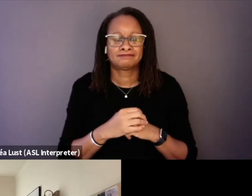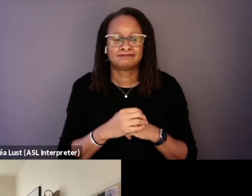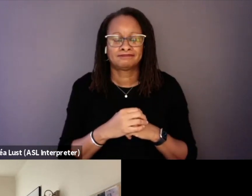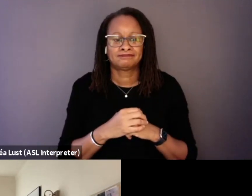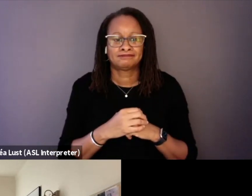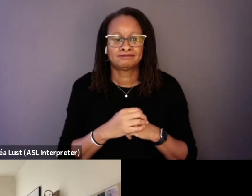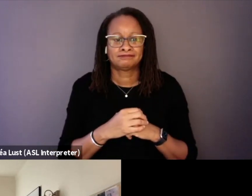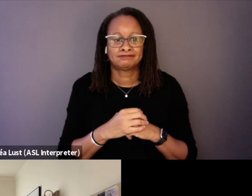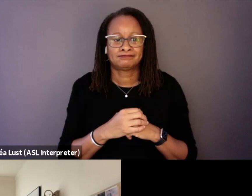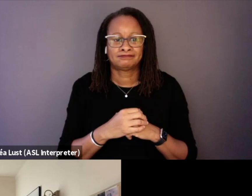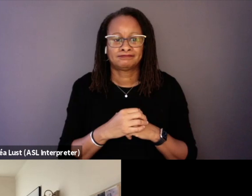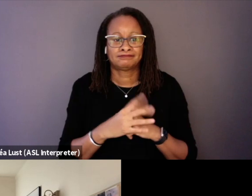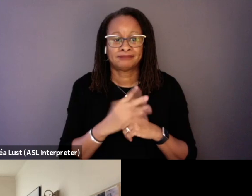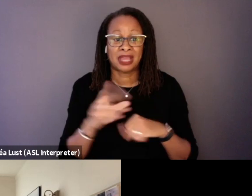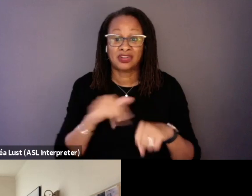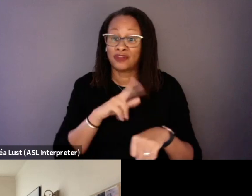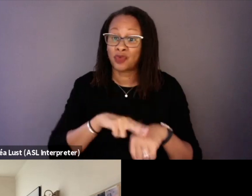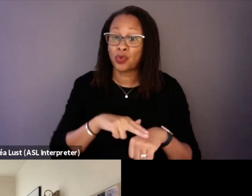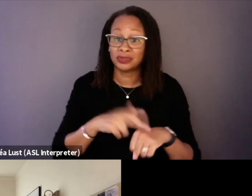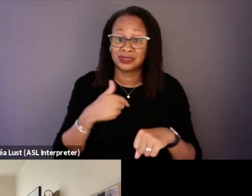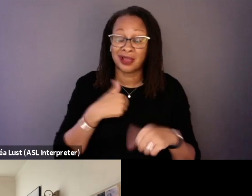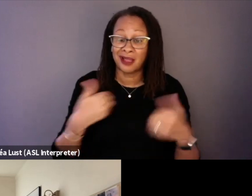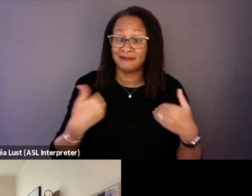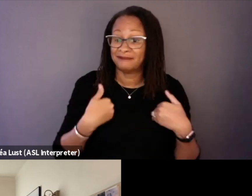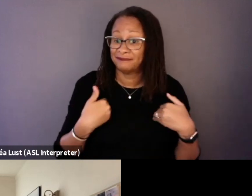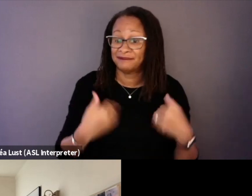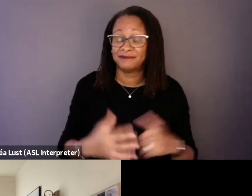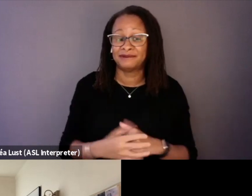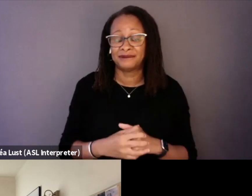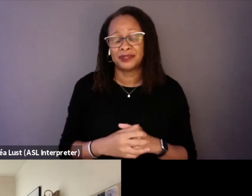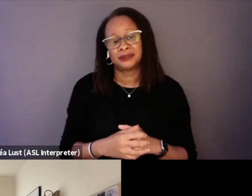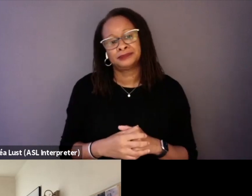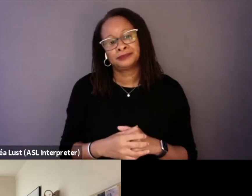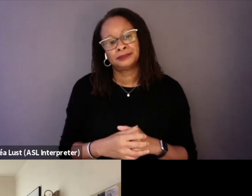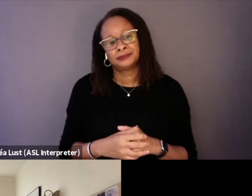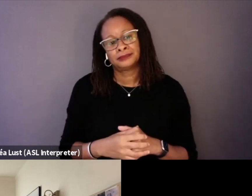and of course, I have the Qeerroo and the ,